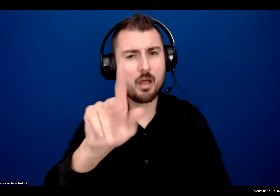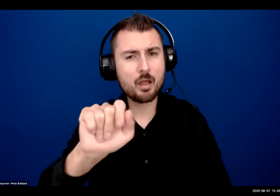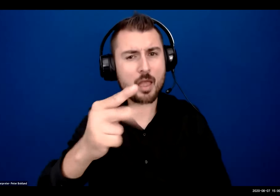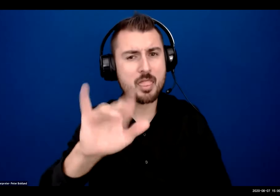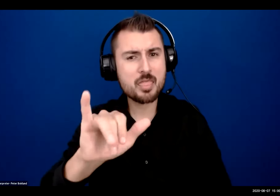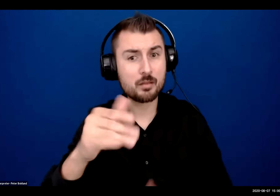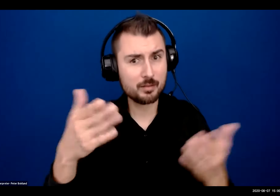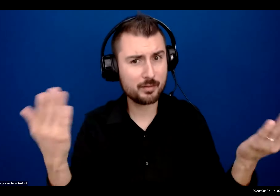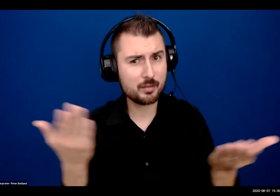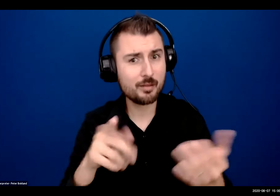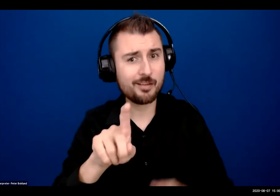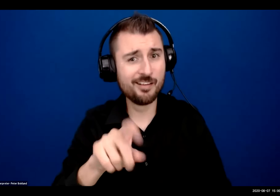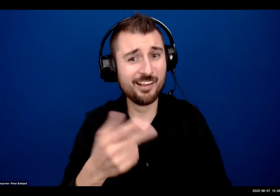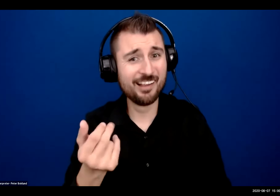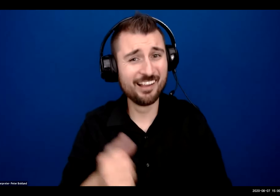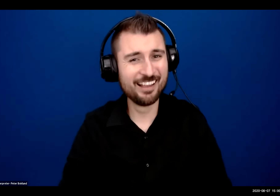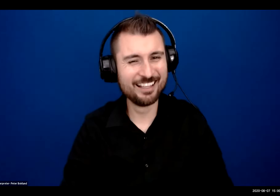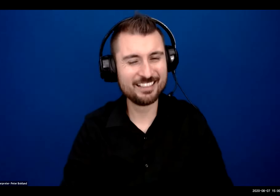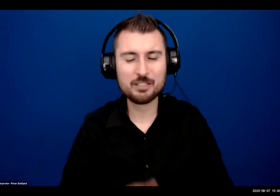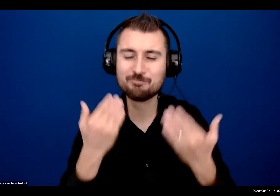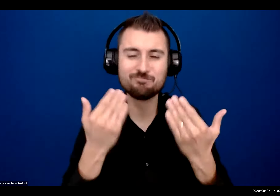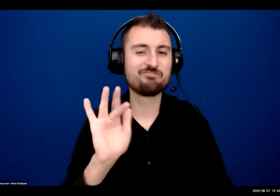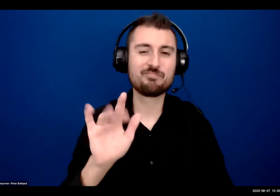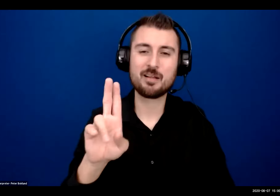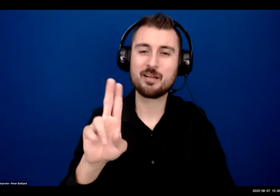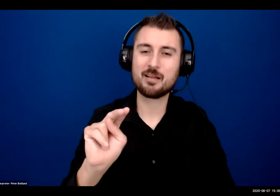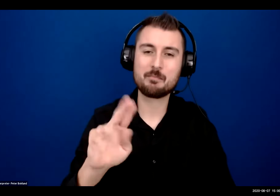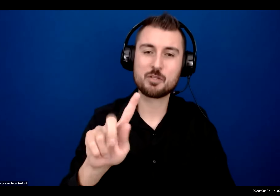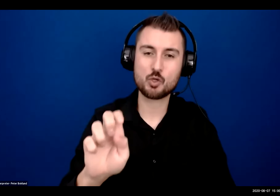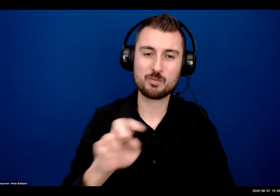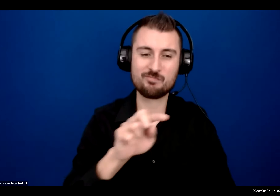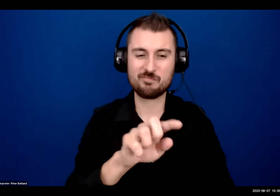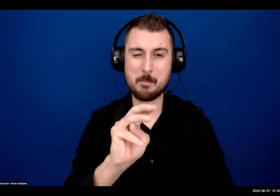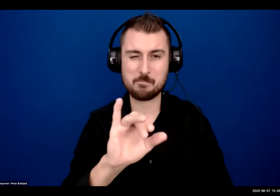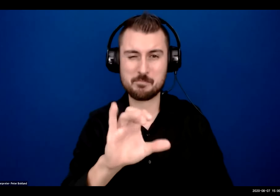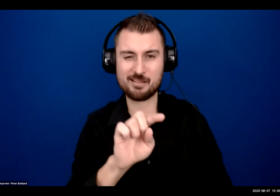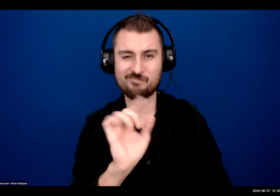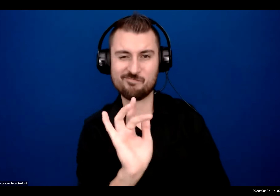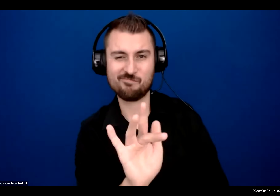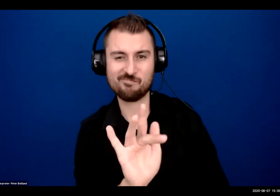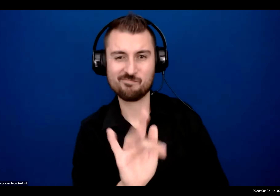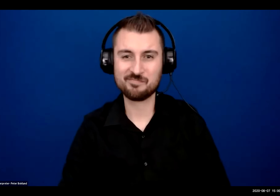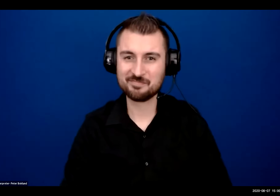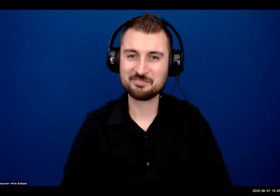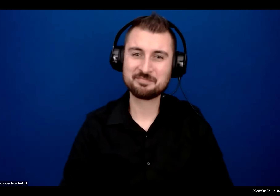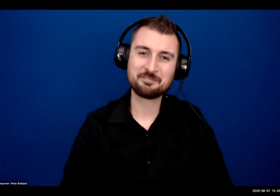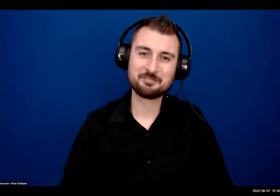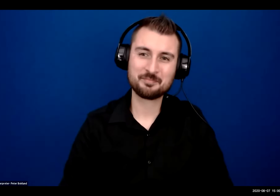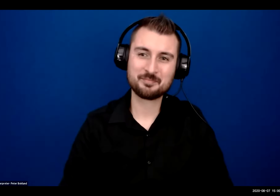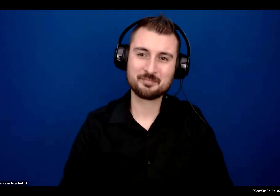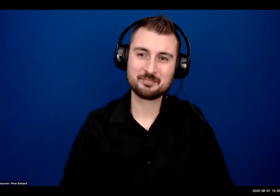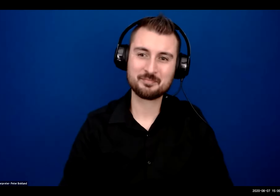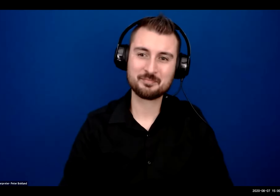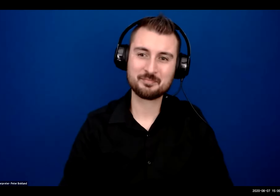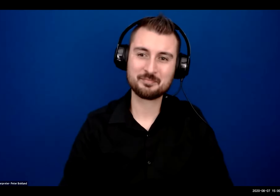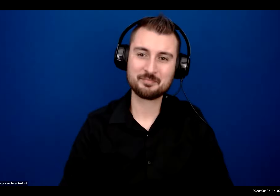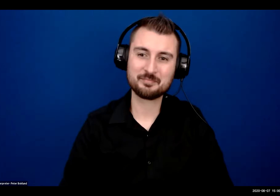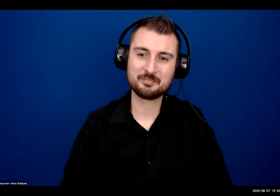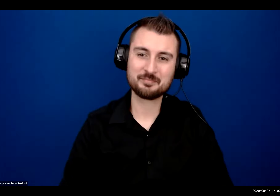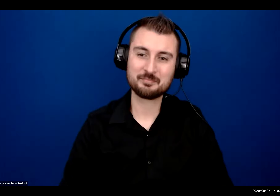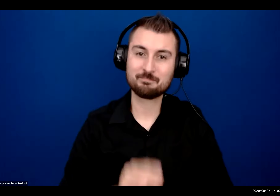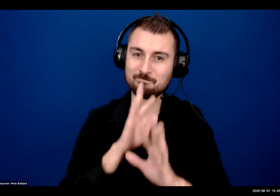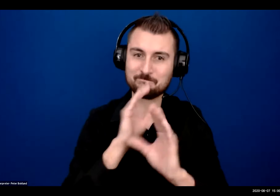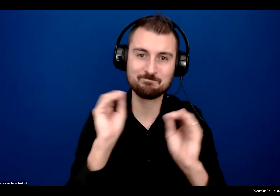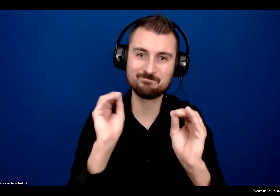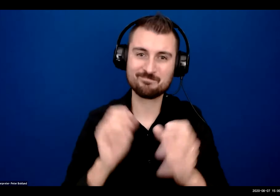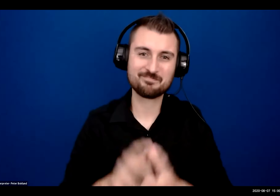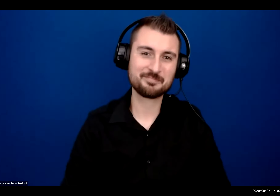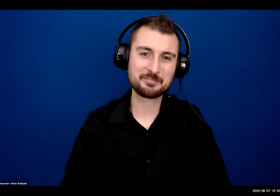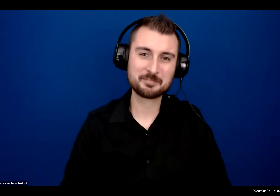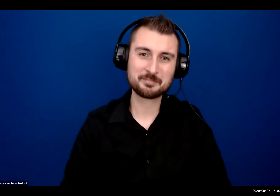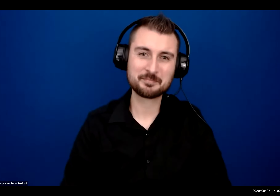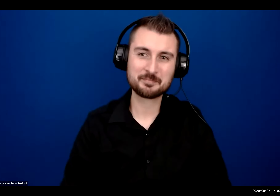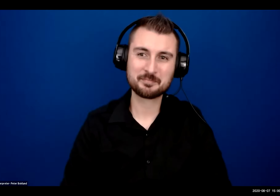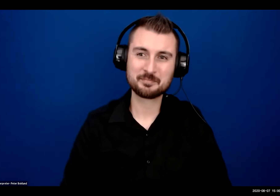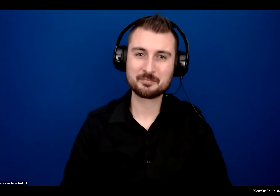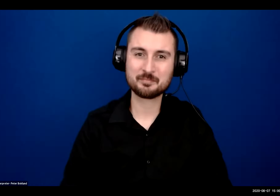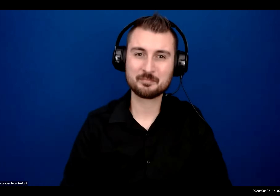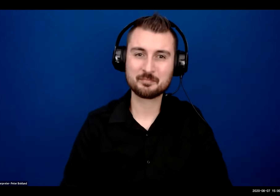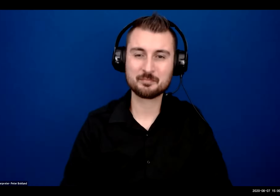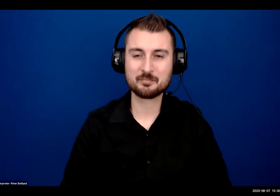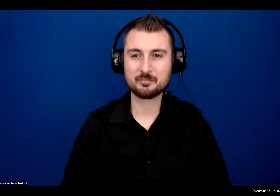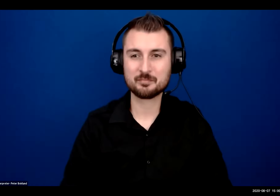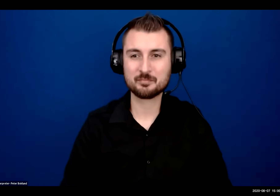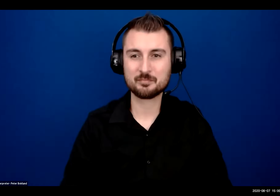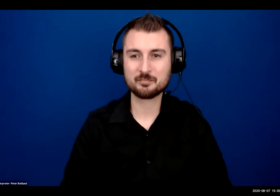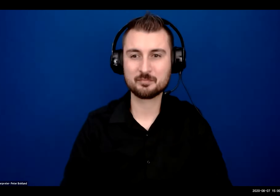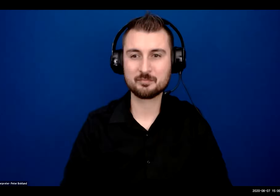So I'm going to stop share so I can see who has their hand raised Cathy go ahead and unmute yourself.